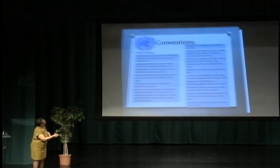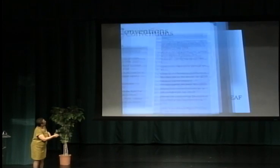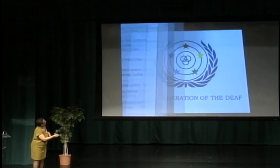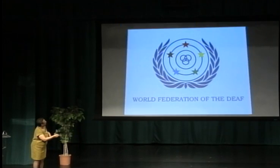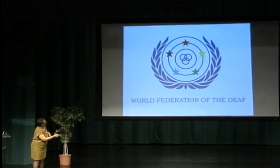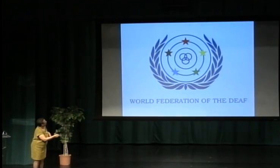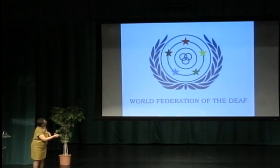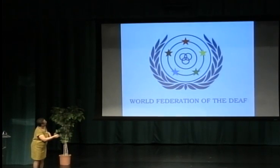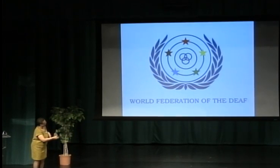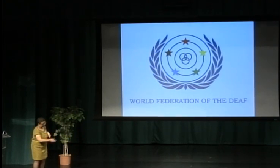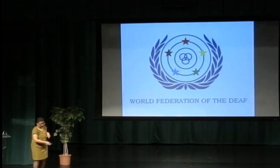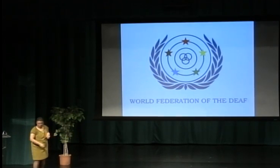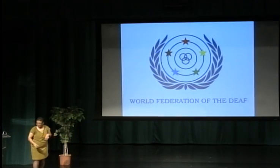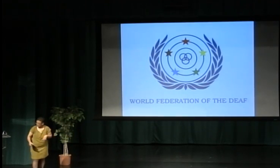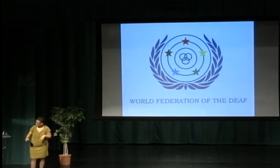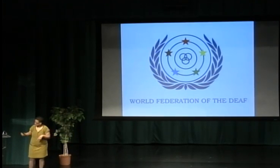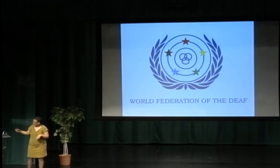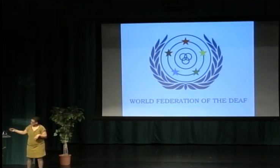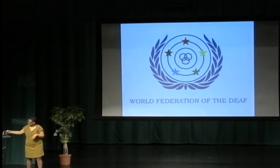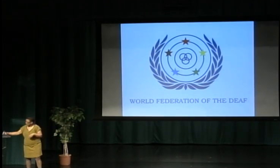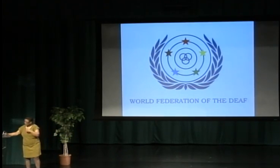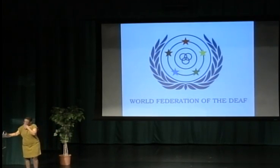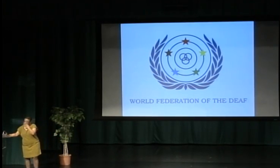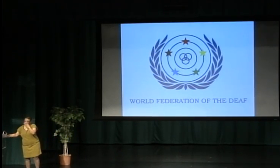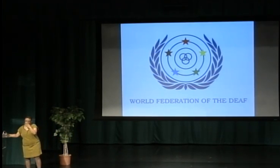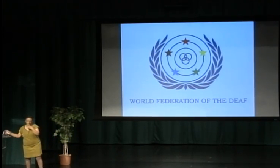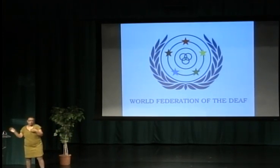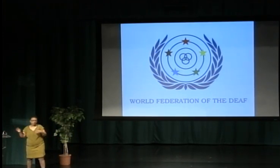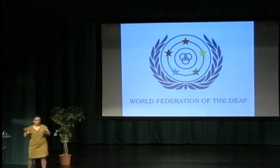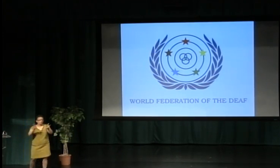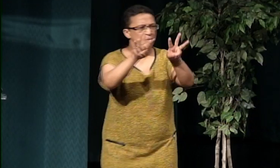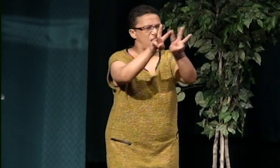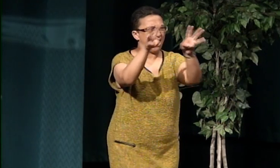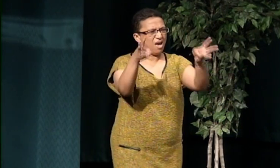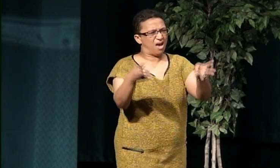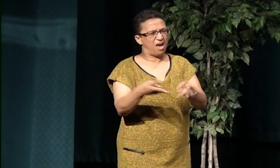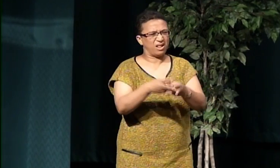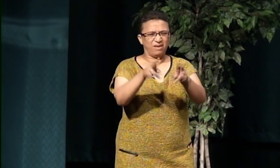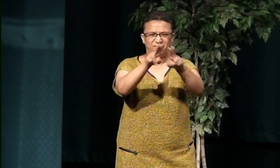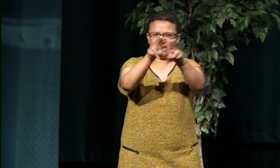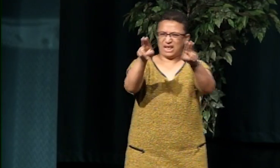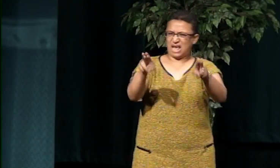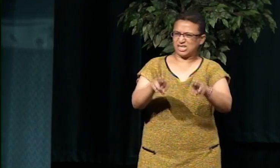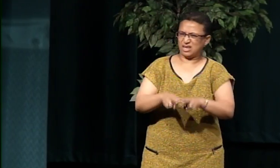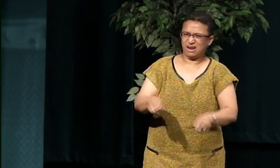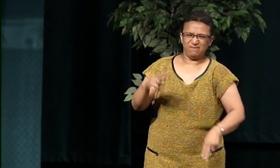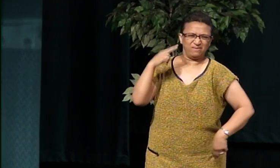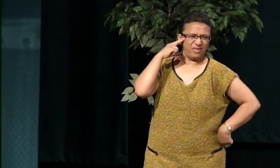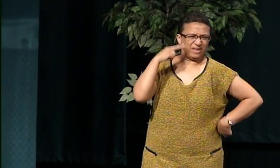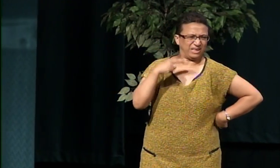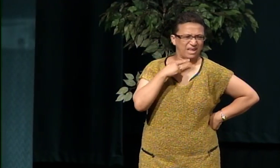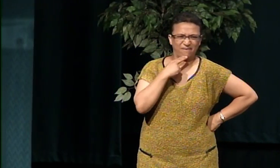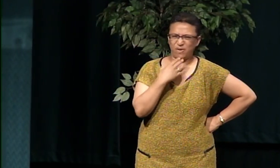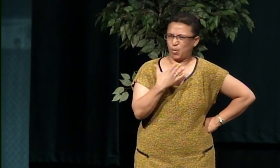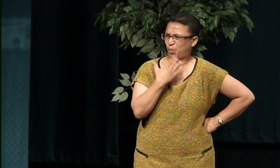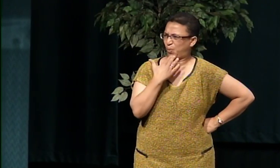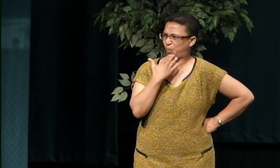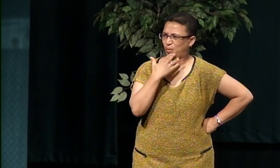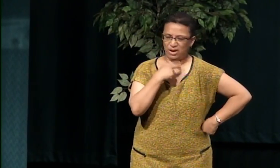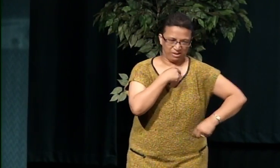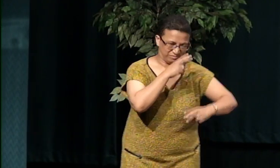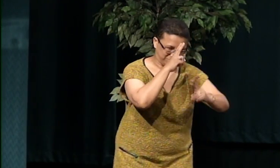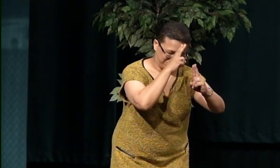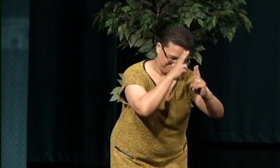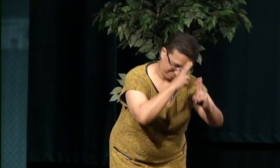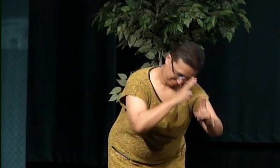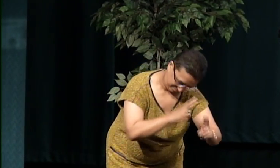So the World Federation of the Deaf.